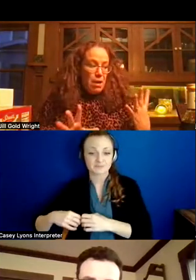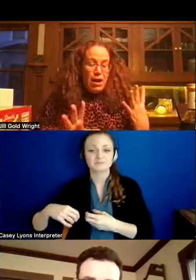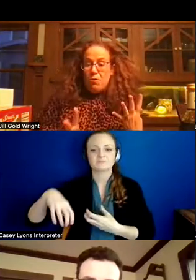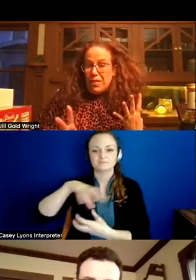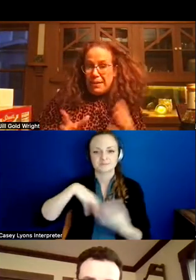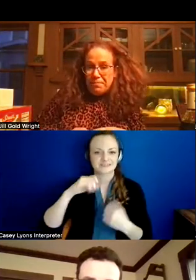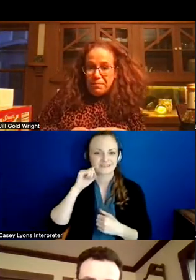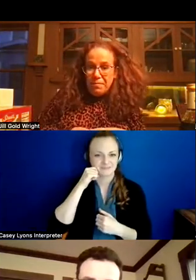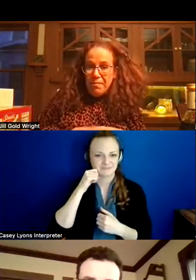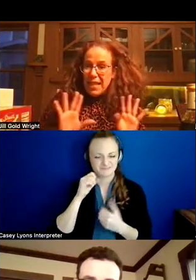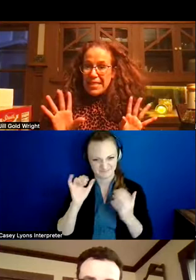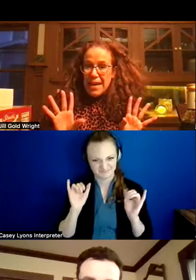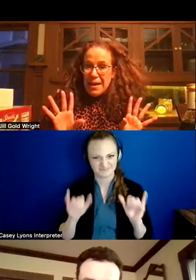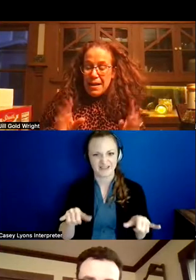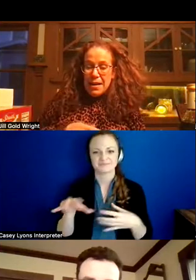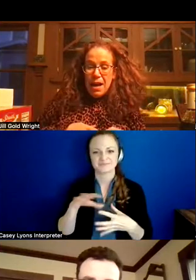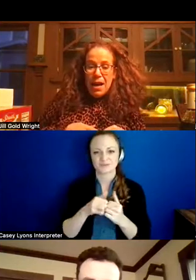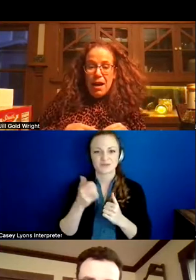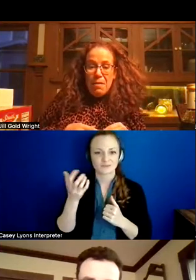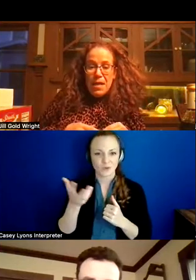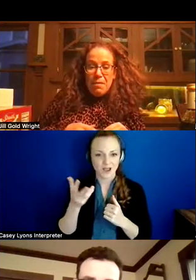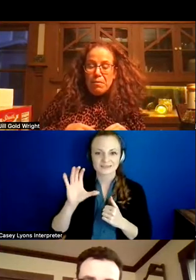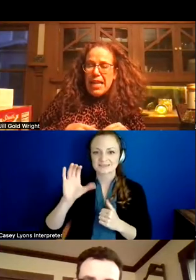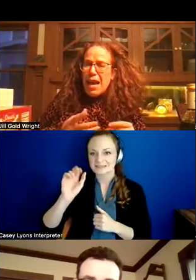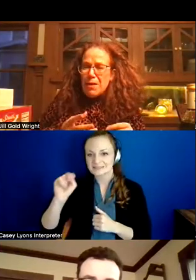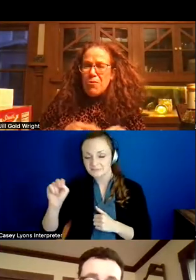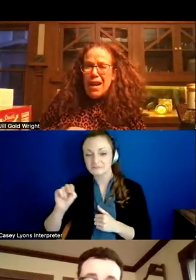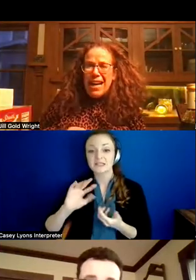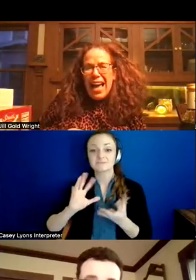my heroic that's it. 19:36:47 People say how much wine, I don't